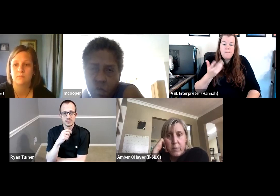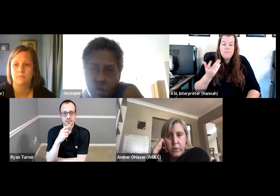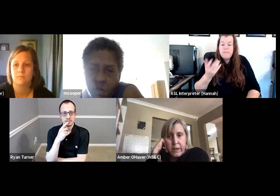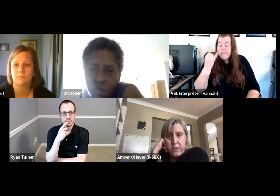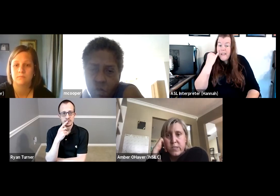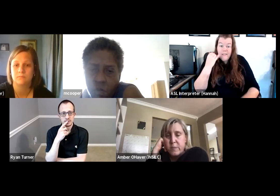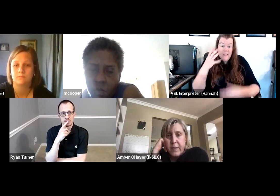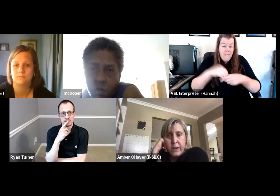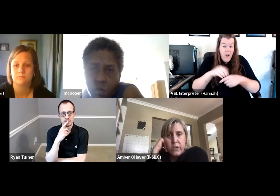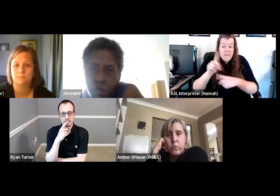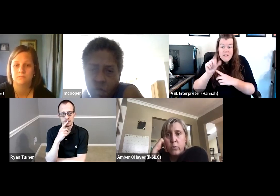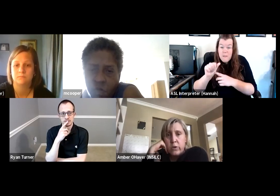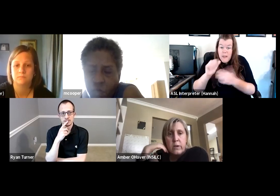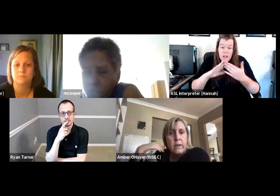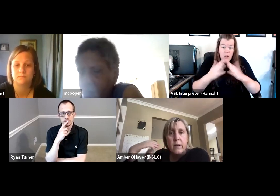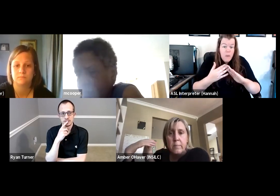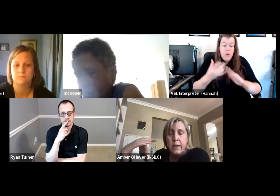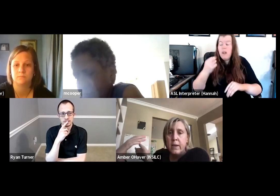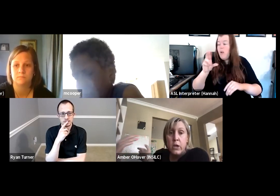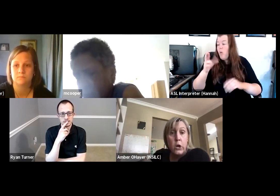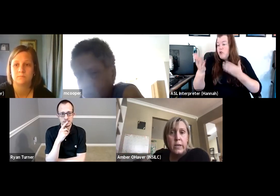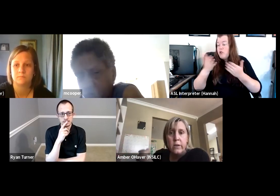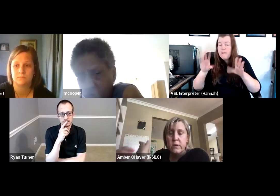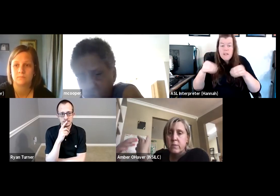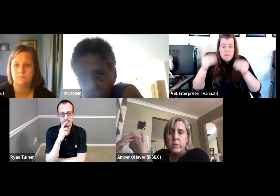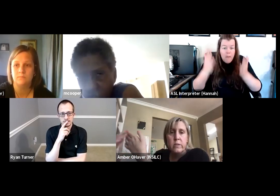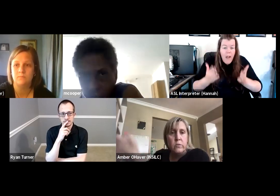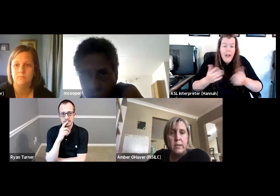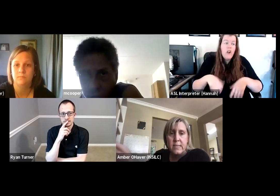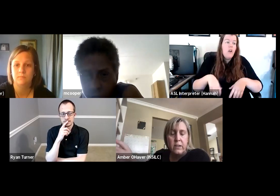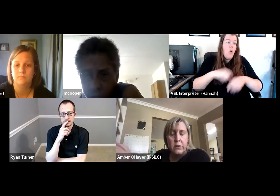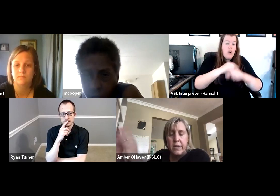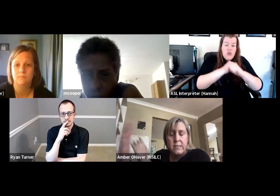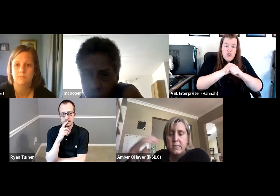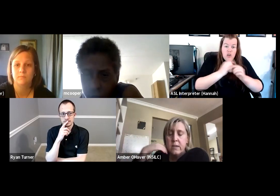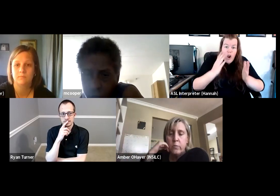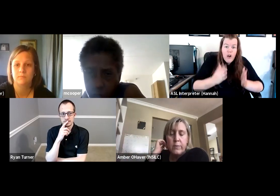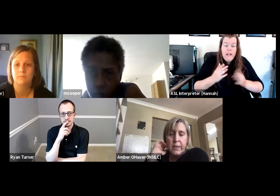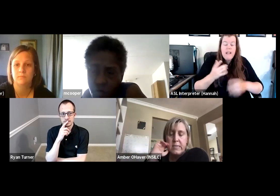community or a service provider or a guardian or someone utilizing LRAs whatever the case